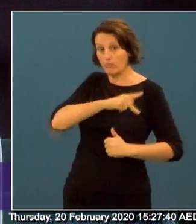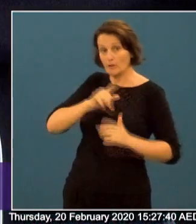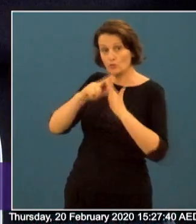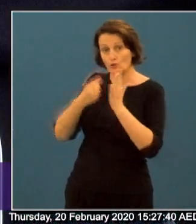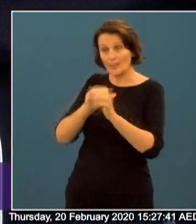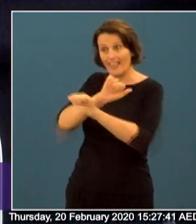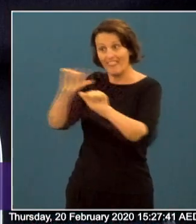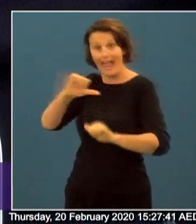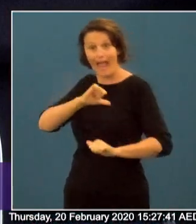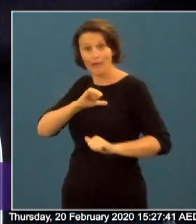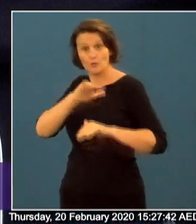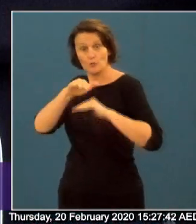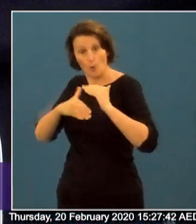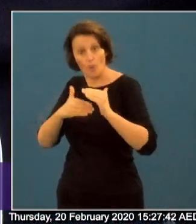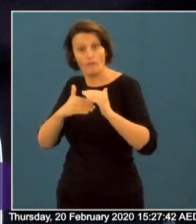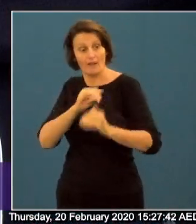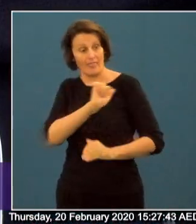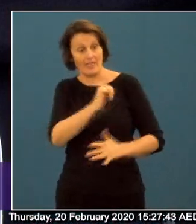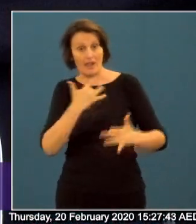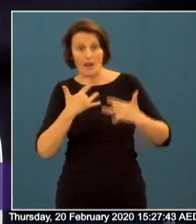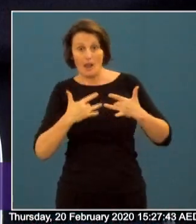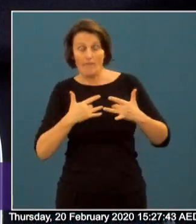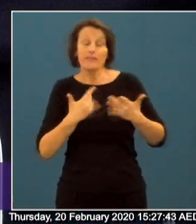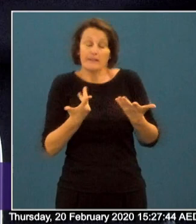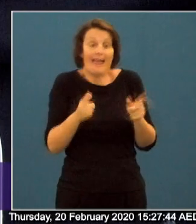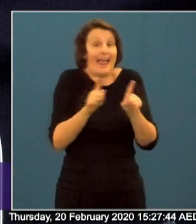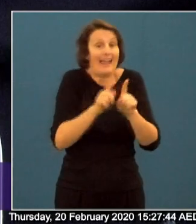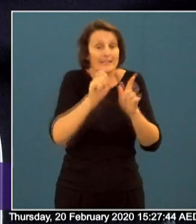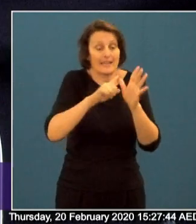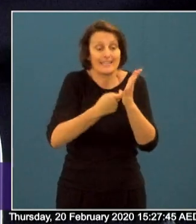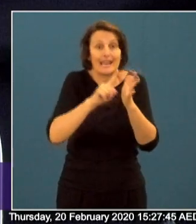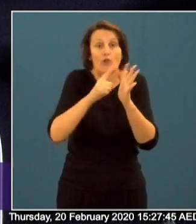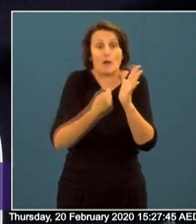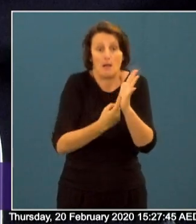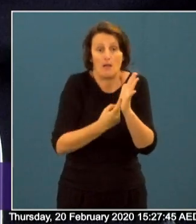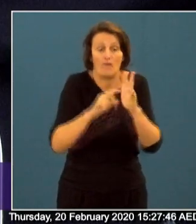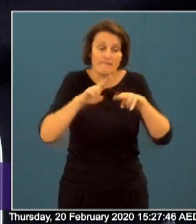And also by the carers. And those three may differ. They may not be the same.